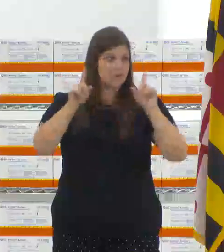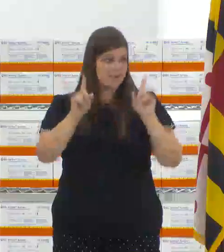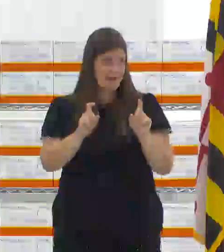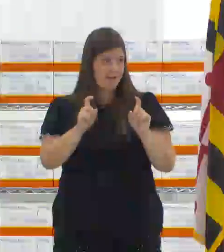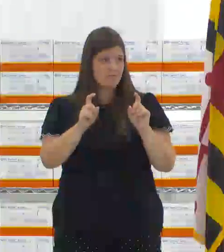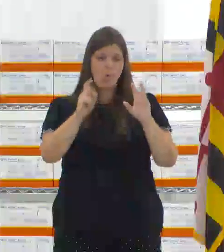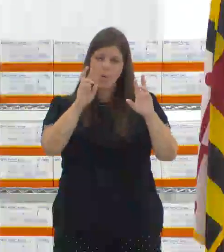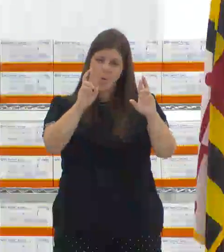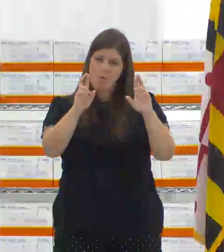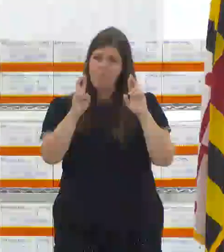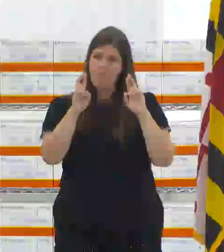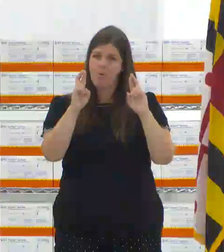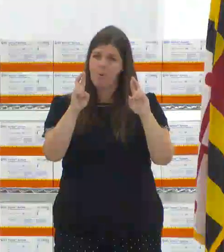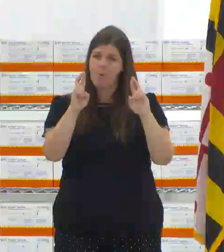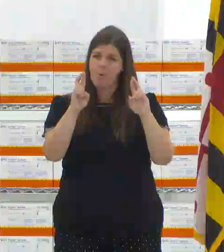screening tests in order to conduct